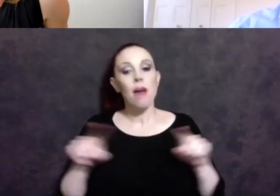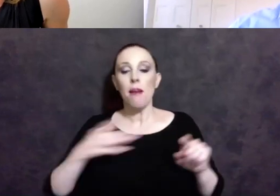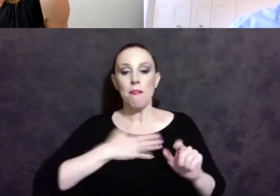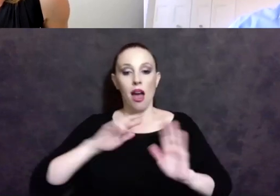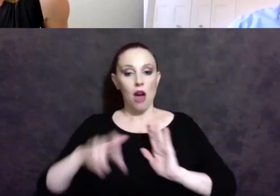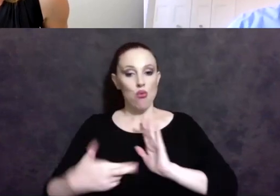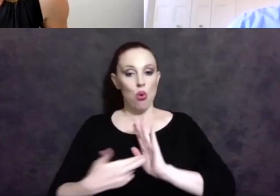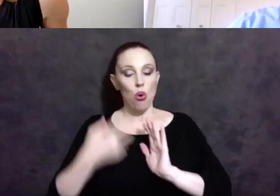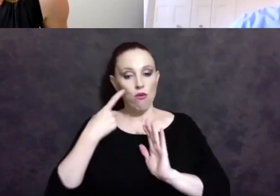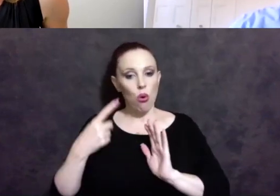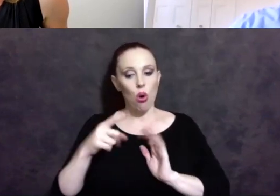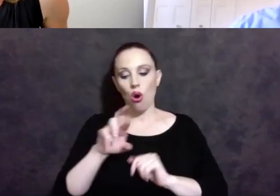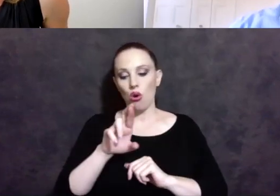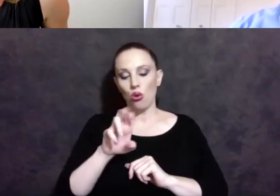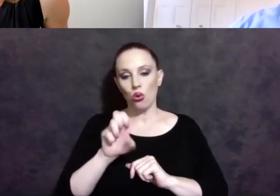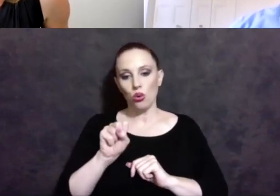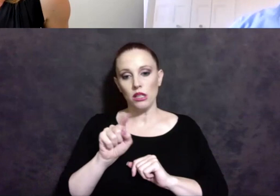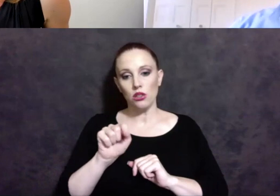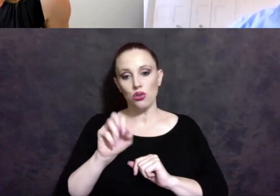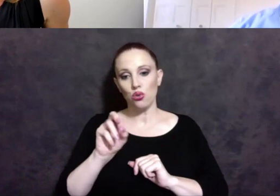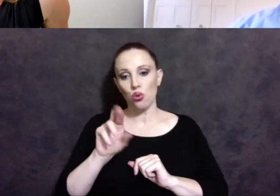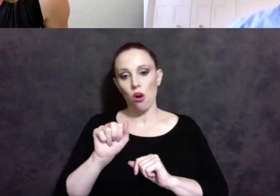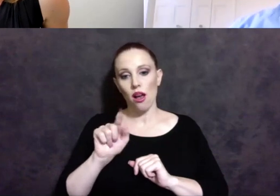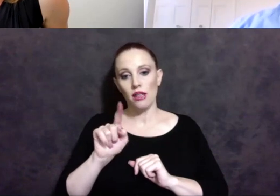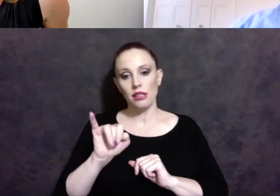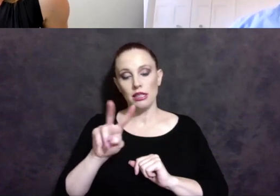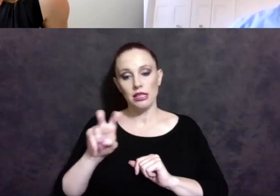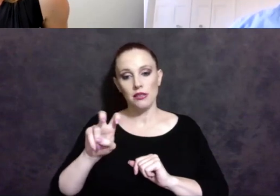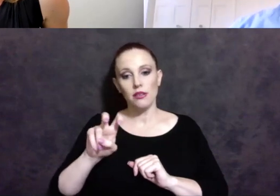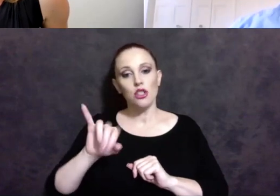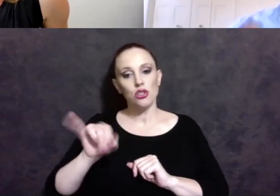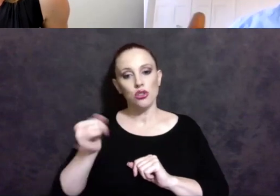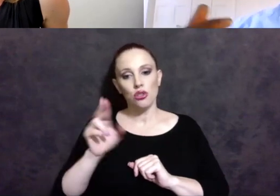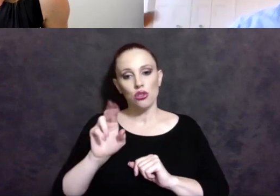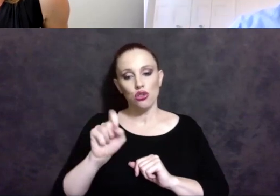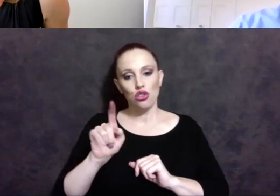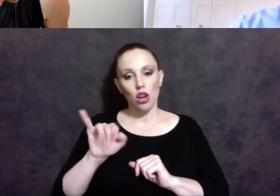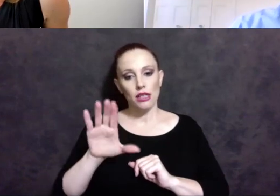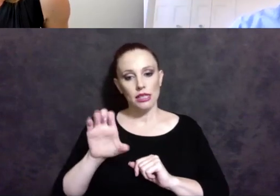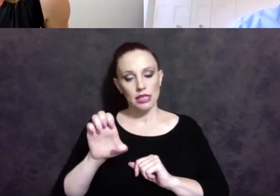circle, you know, was I helped center the guys as they would sit around in this restorative